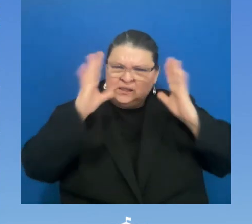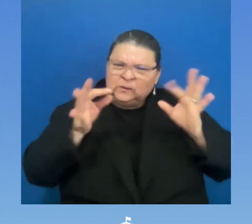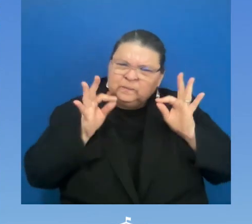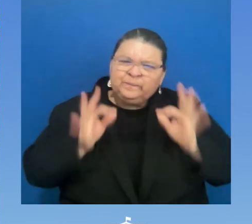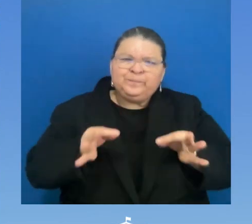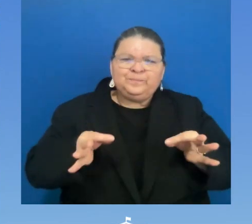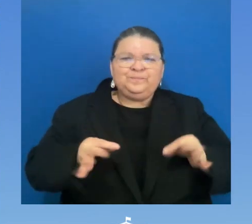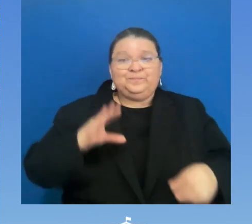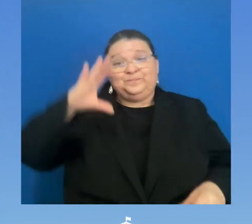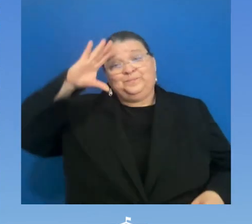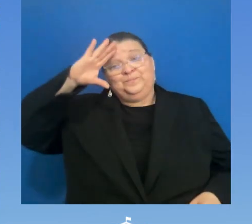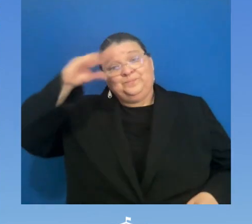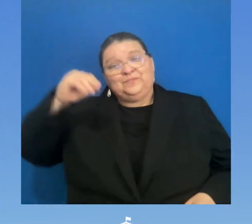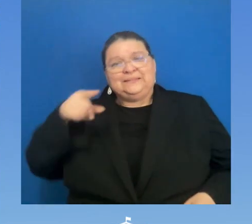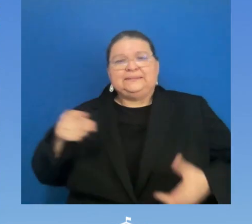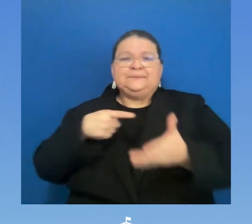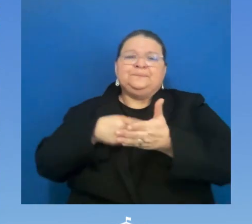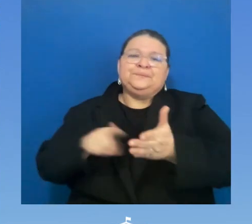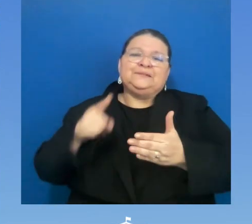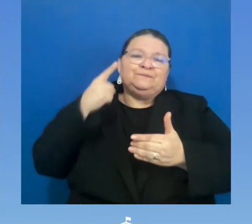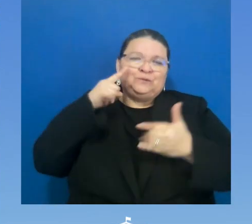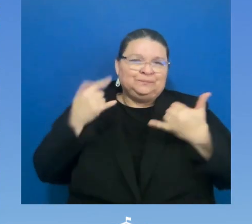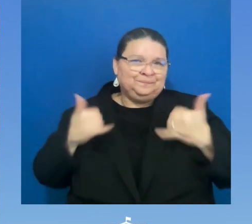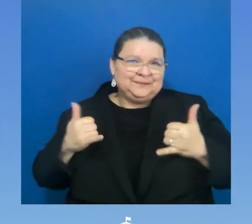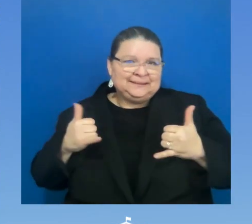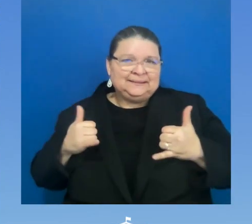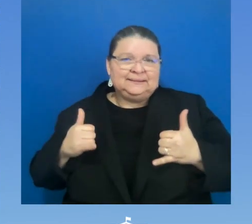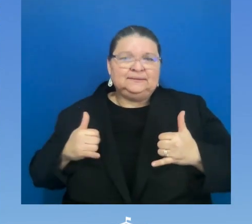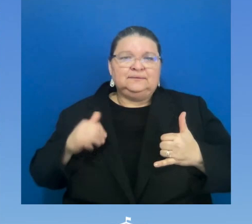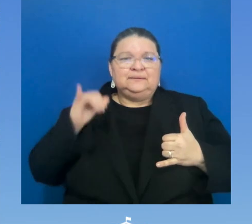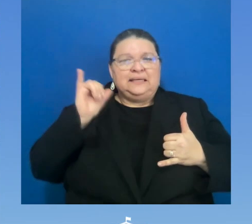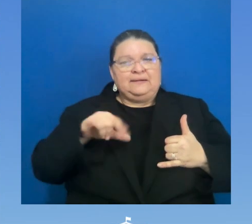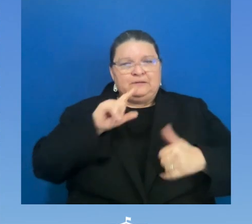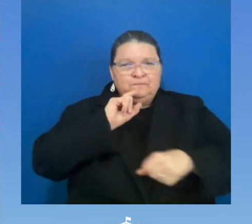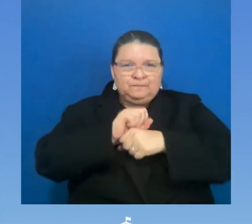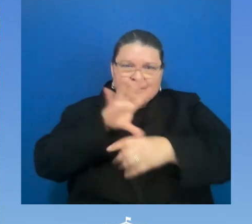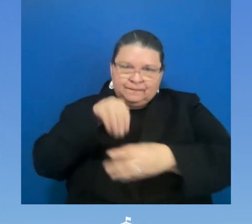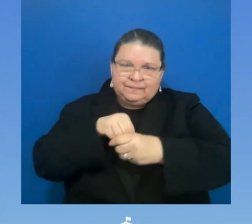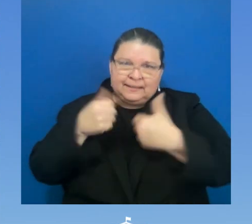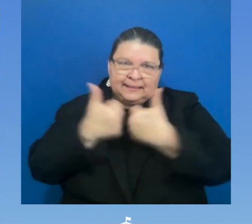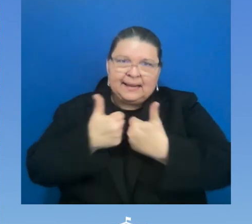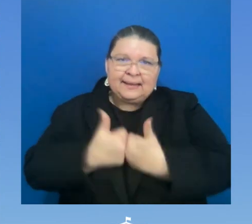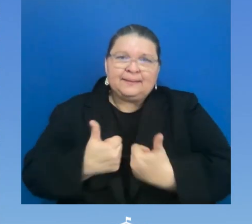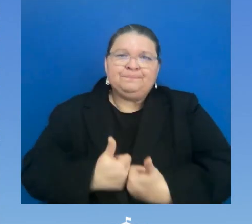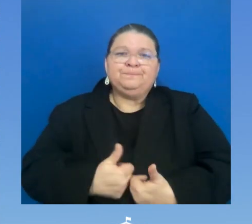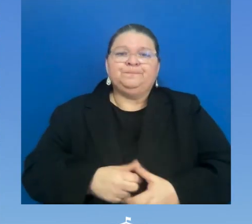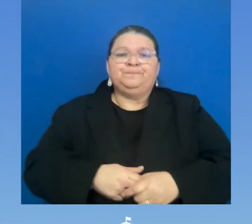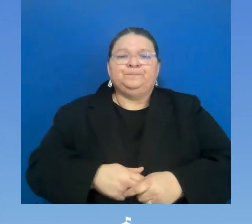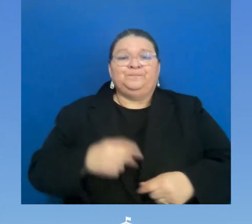was forever elusive. That's why we're in CBA -- CBA negotiations right now and trying to get to one structure